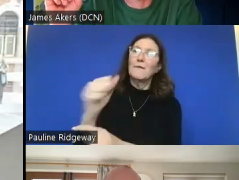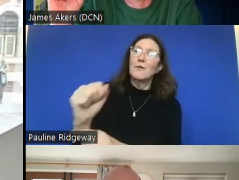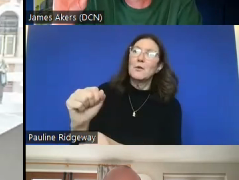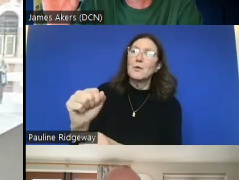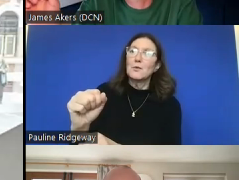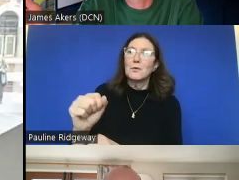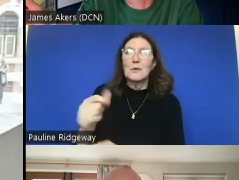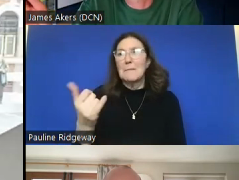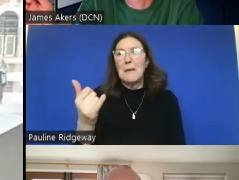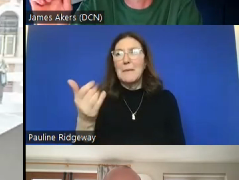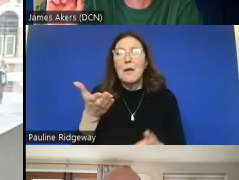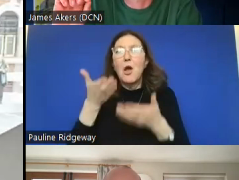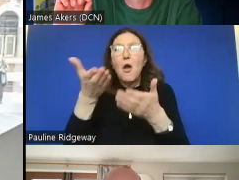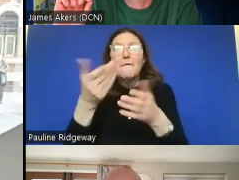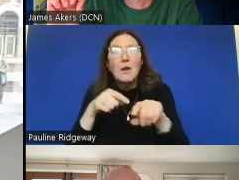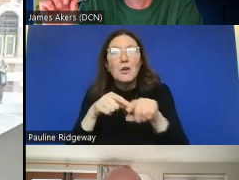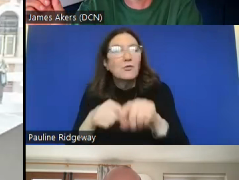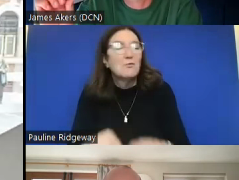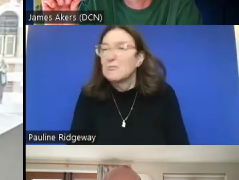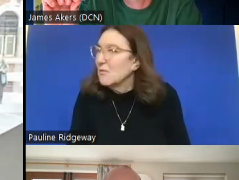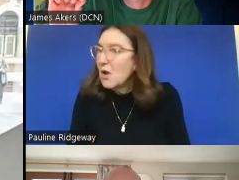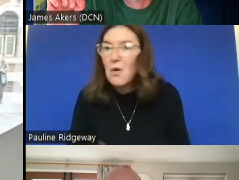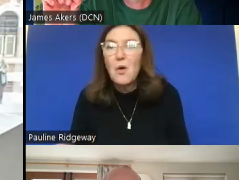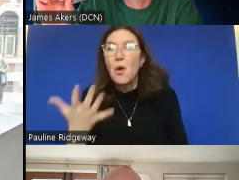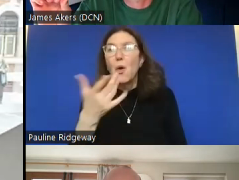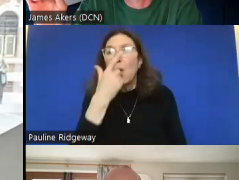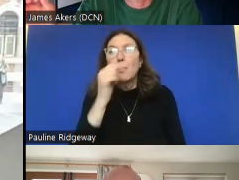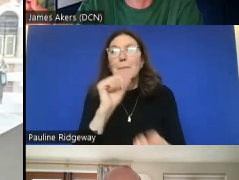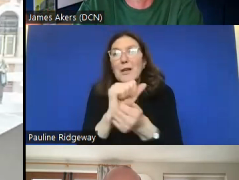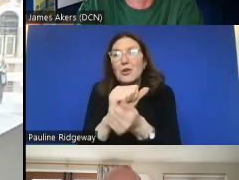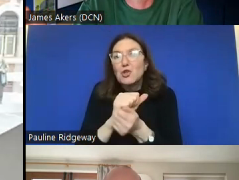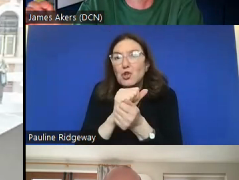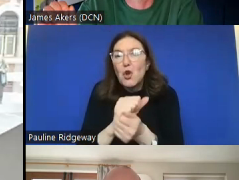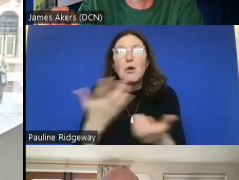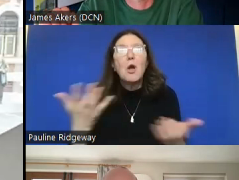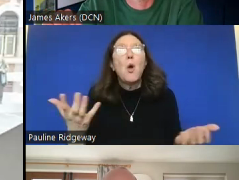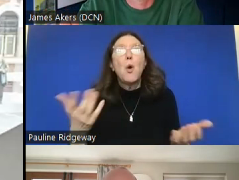Analytic storage or ads personalization storage as well.